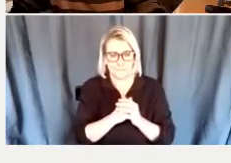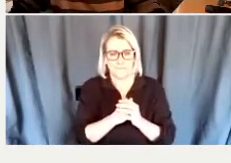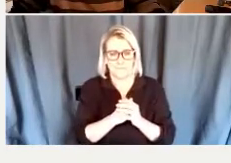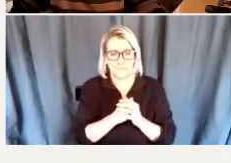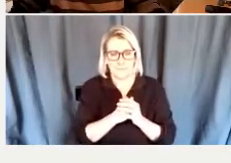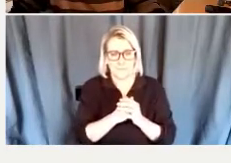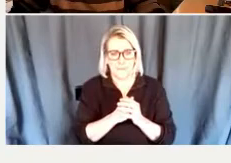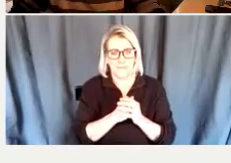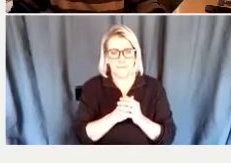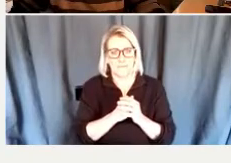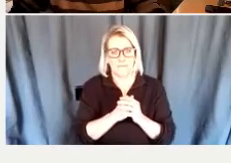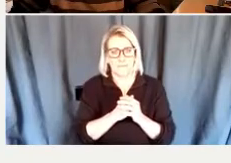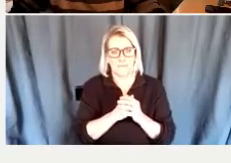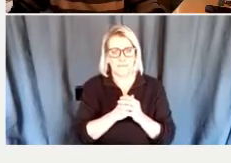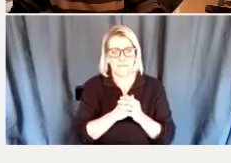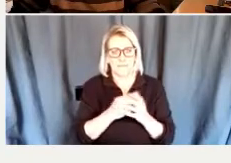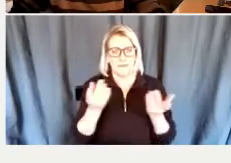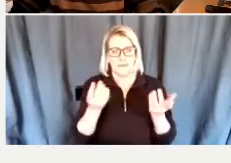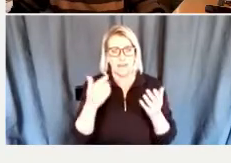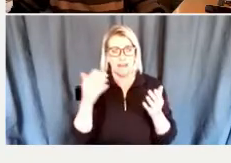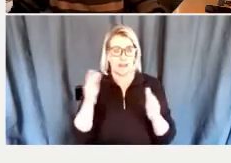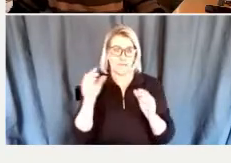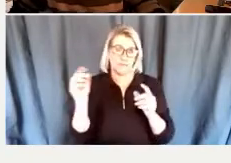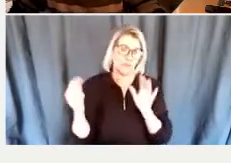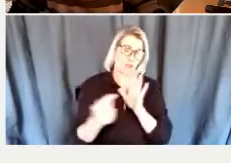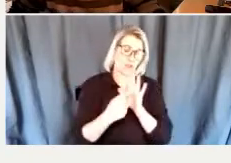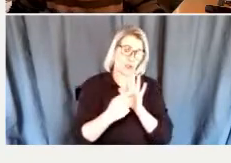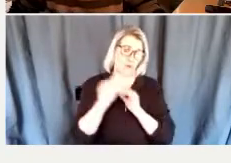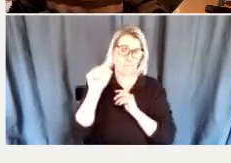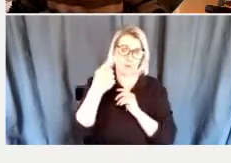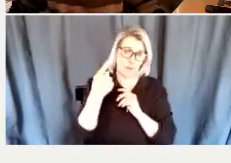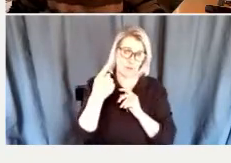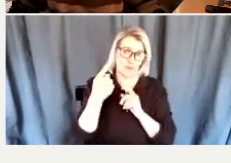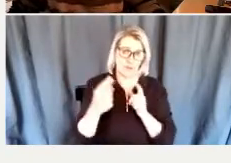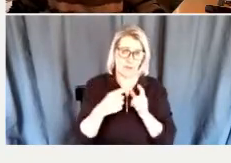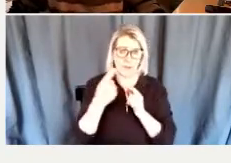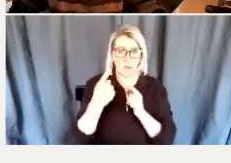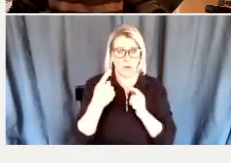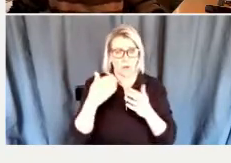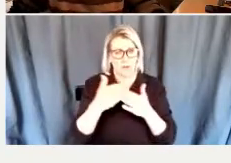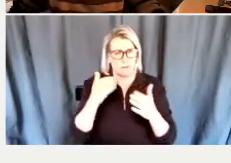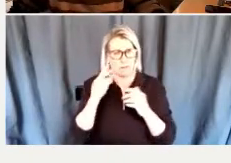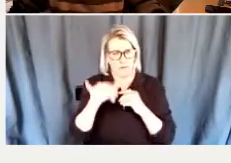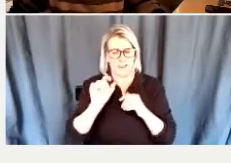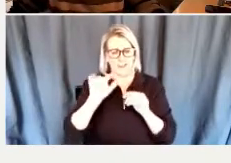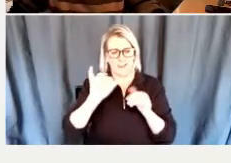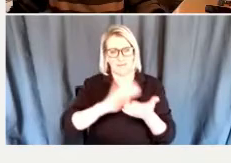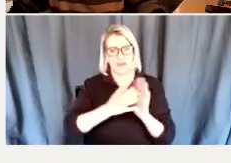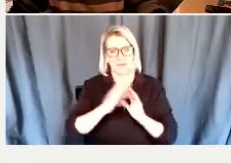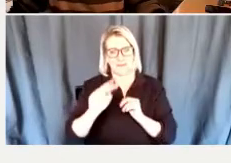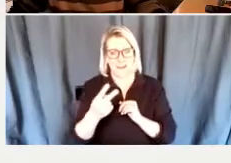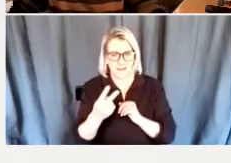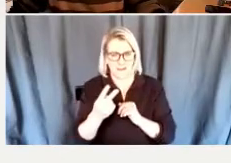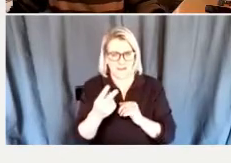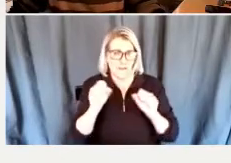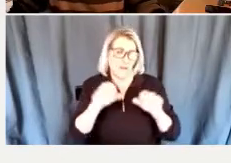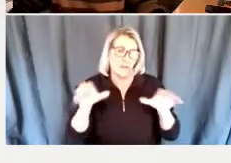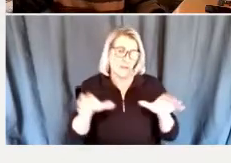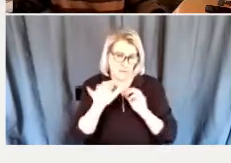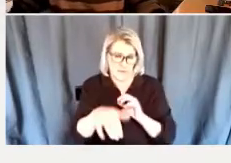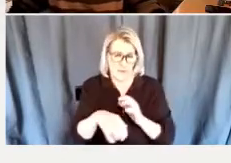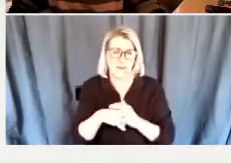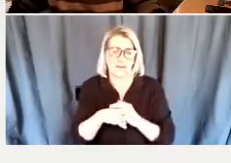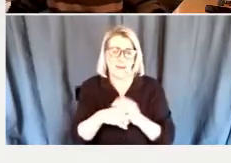appears first and one was before that, is now second. So you can change module locations